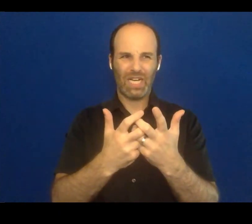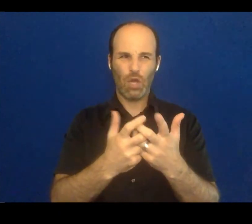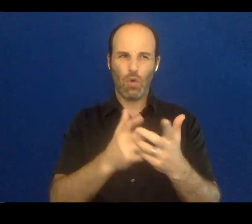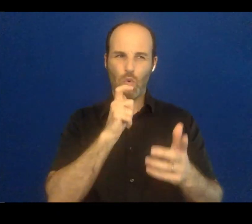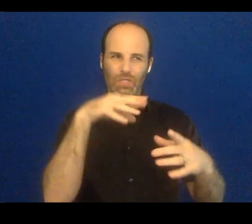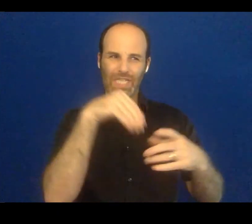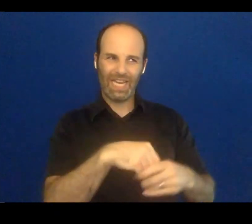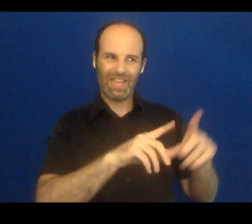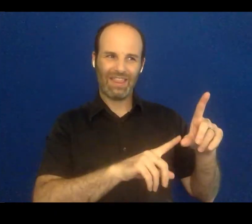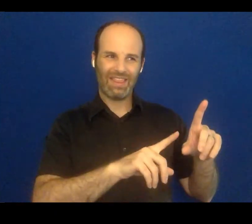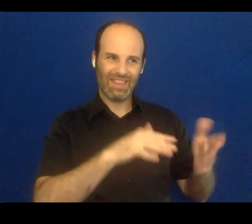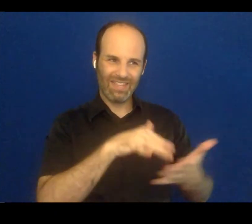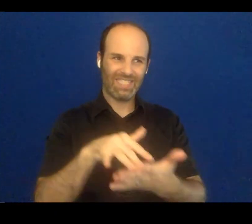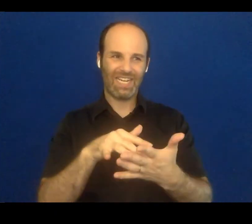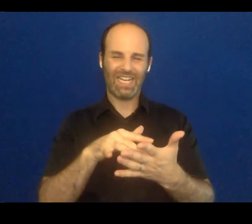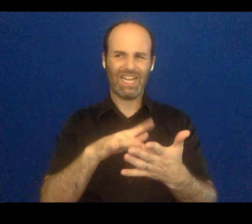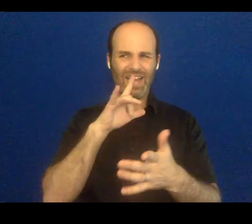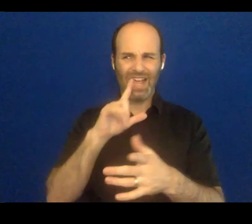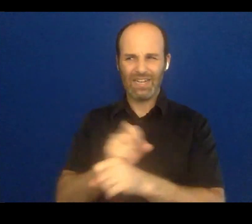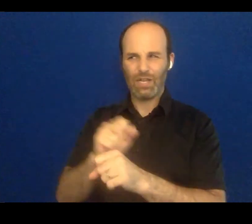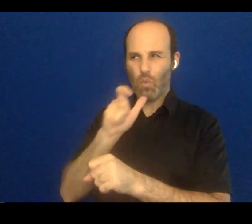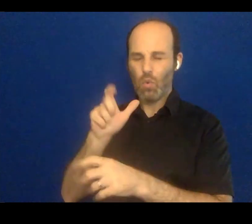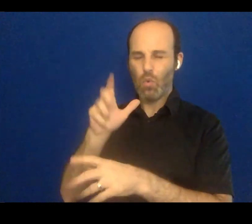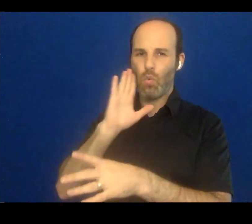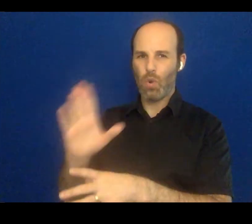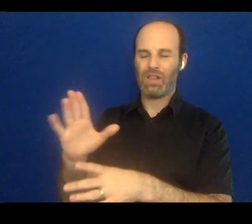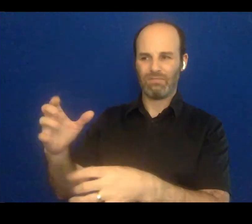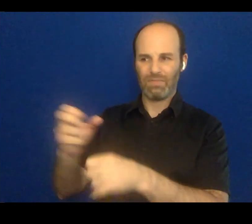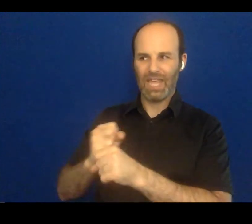STUDY AND WHO YOU ARE ACTUALLY TREATING HAS A HUGE IMPACT